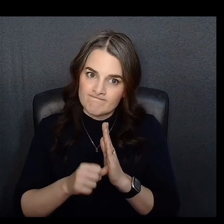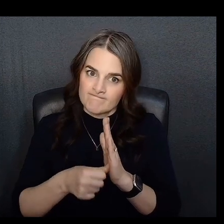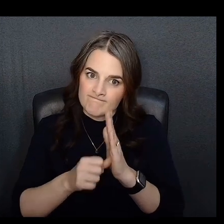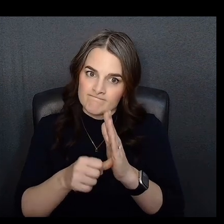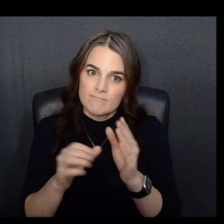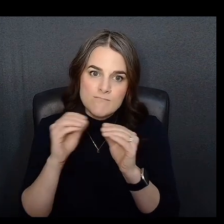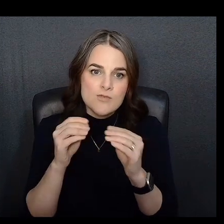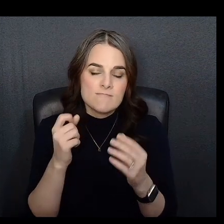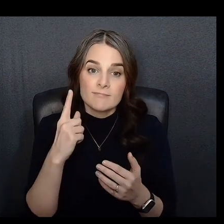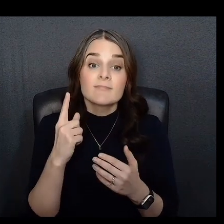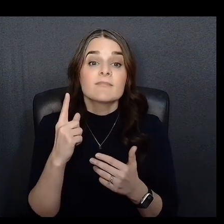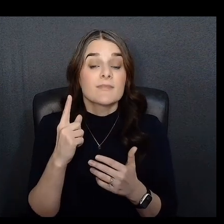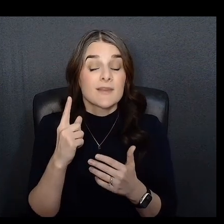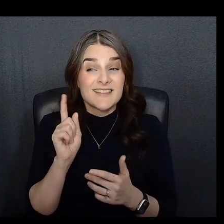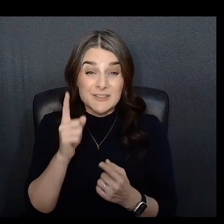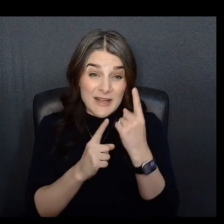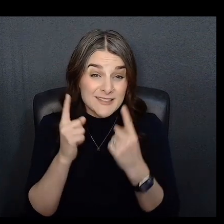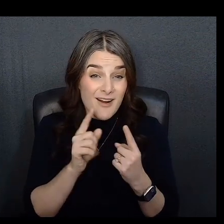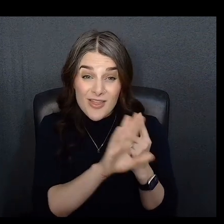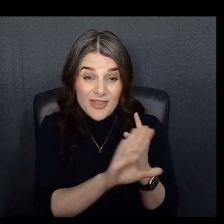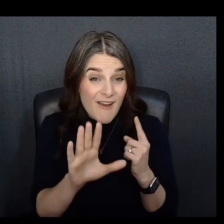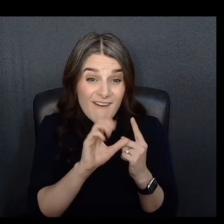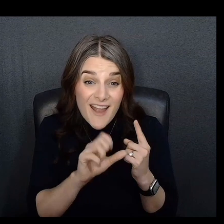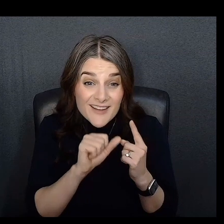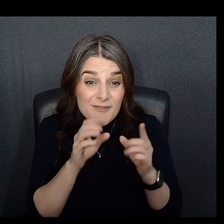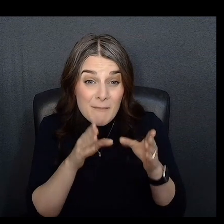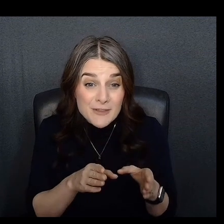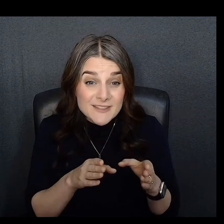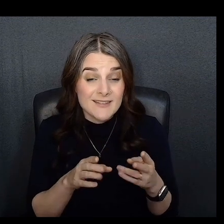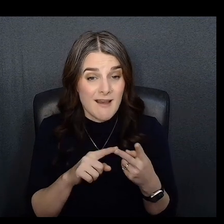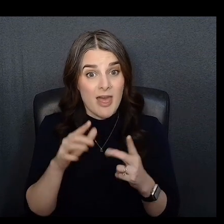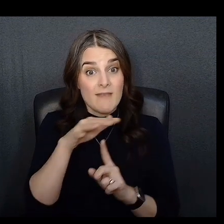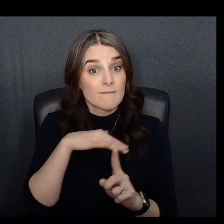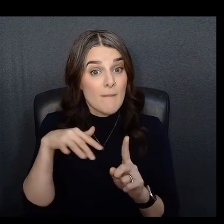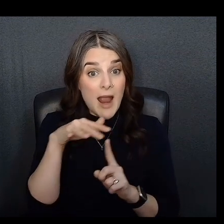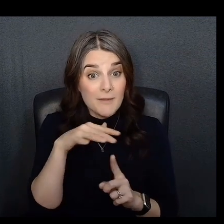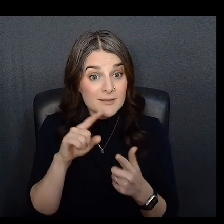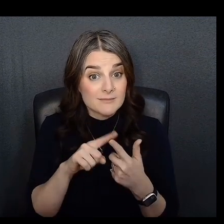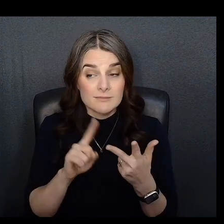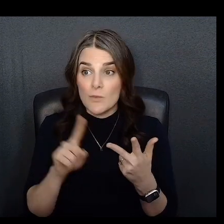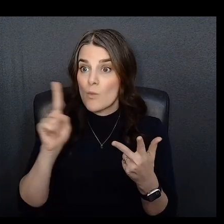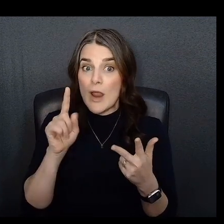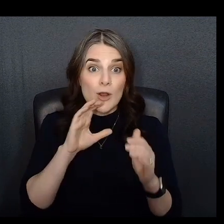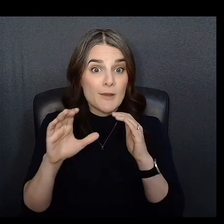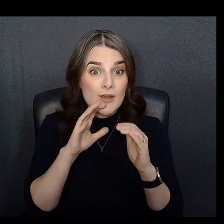the age of the person, the environment, so where they're communicating, what they need to be able to talk about. And then personal preferences.